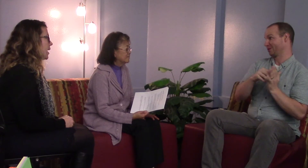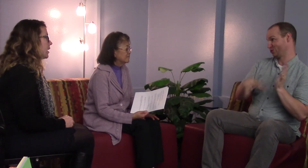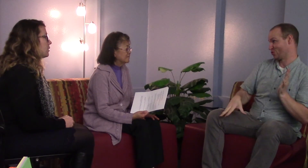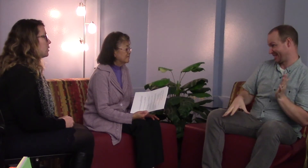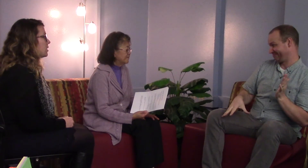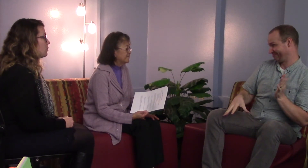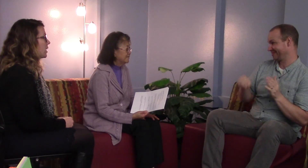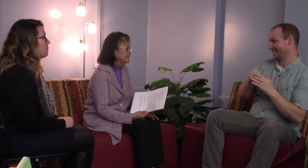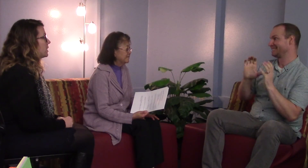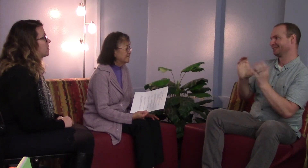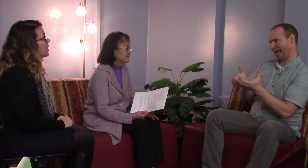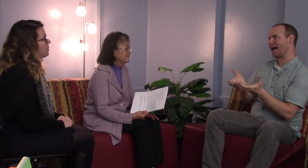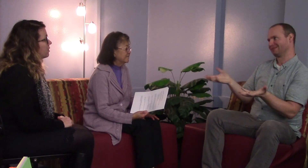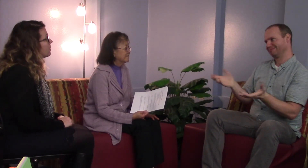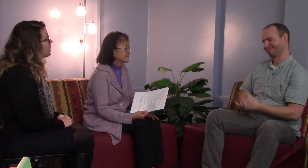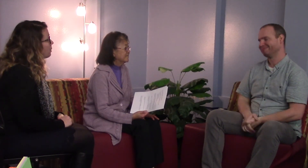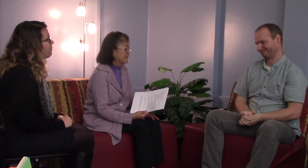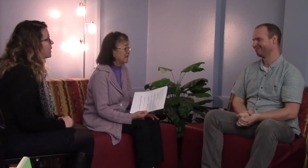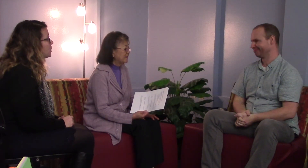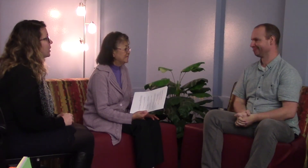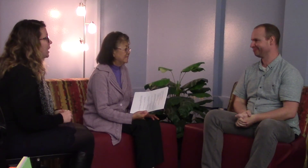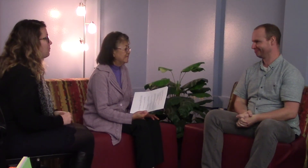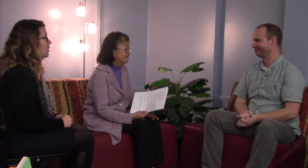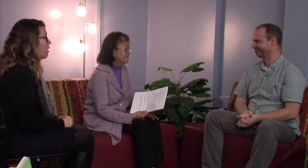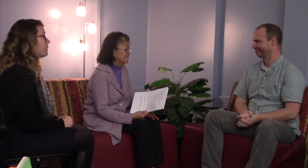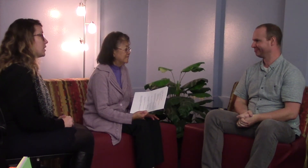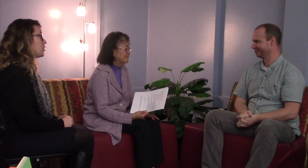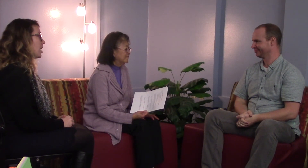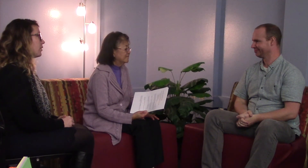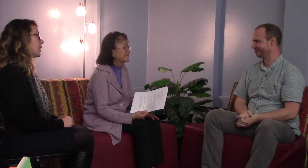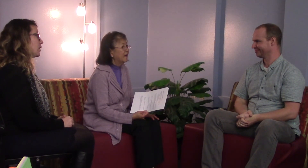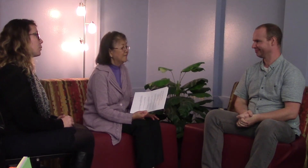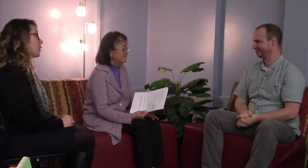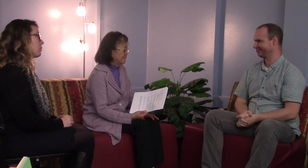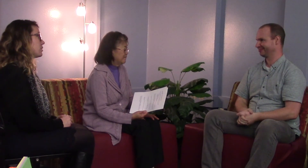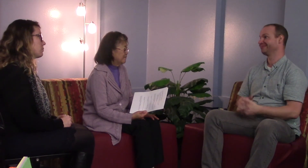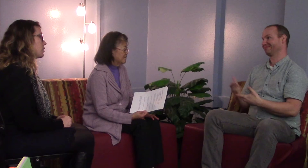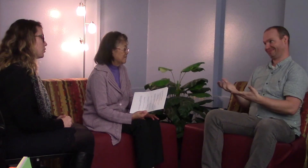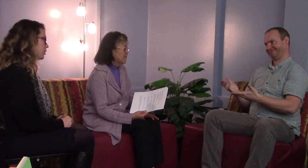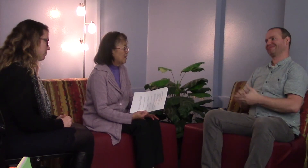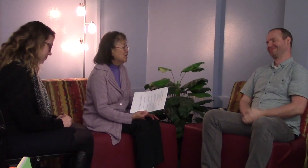and it's recommended that the professor keep that confidentiality throughout the semester.